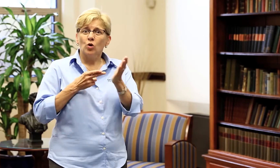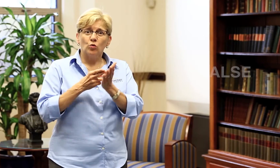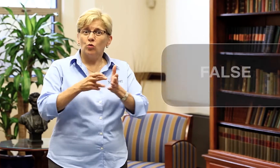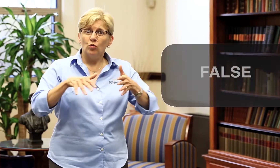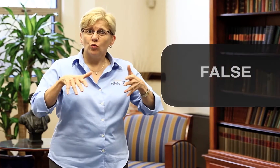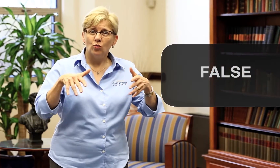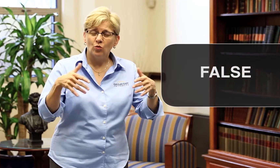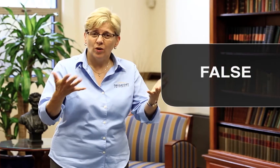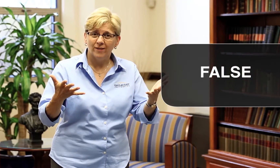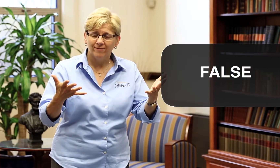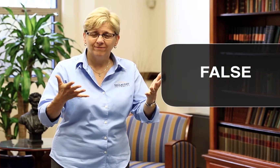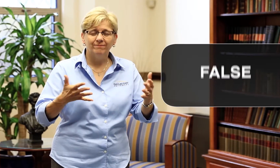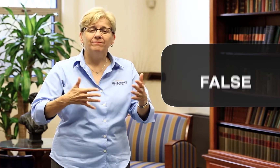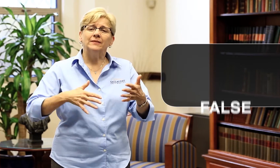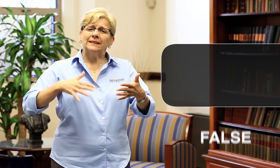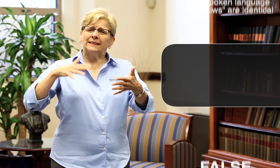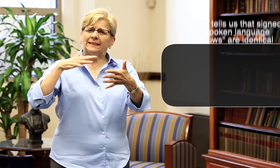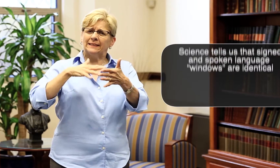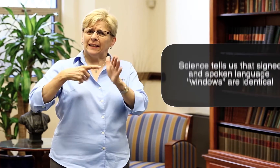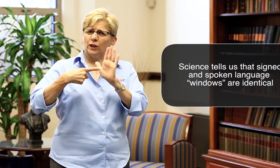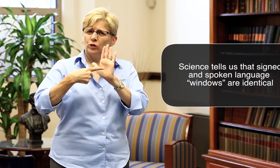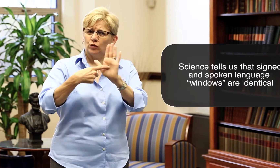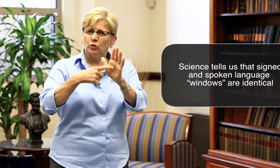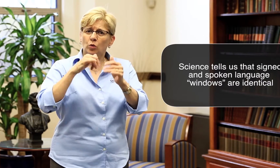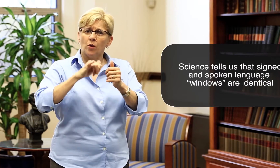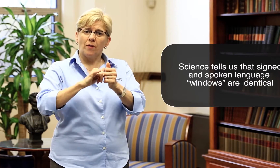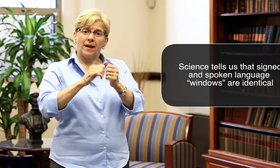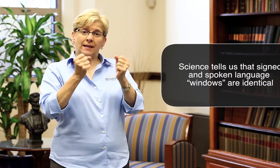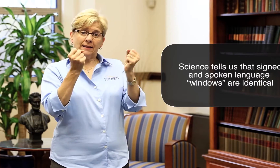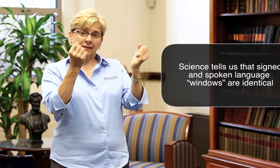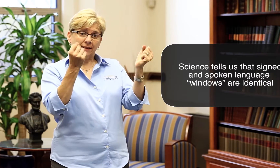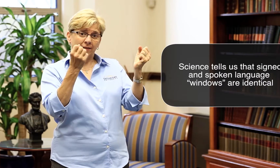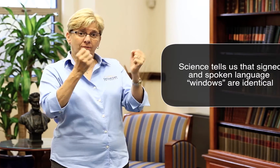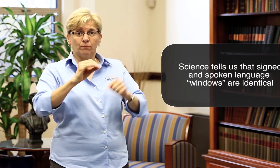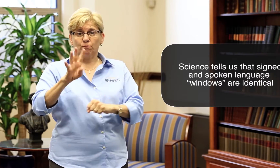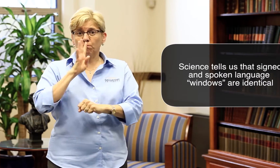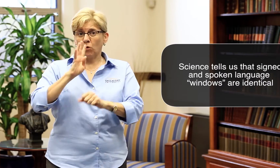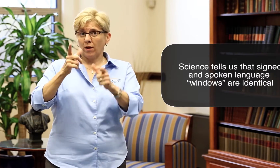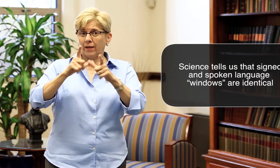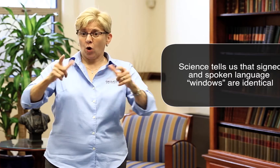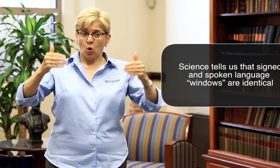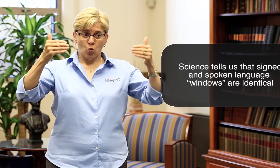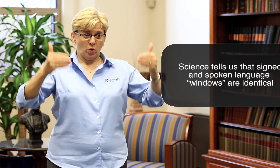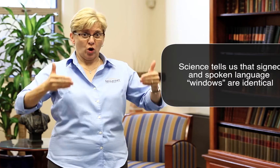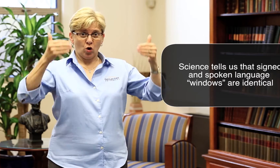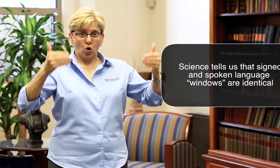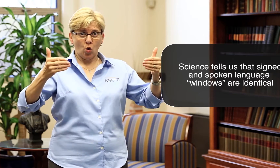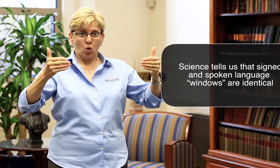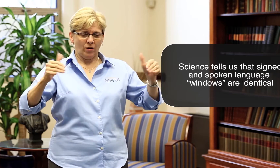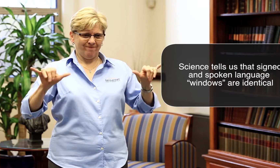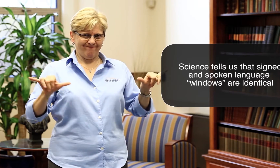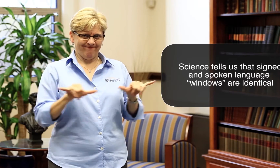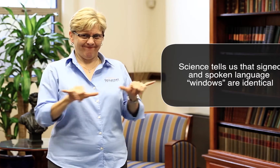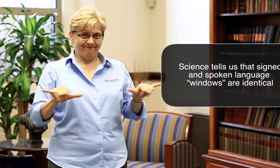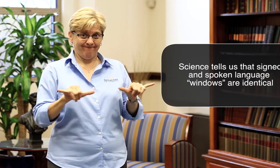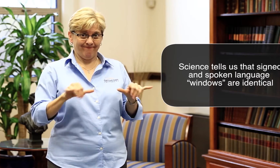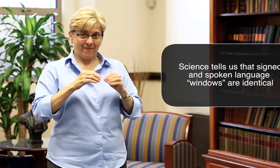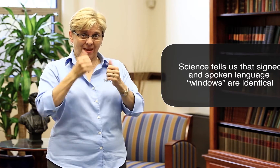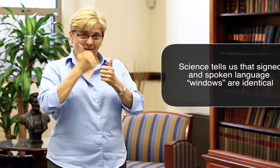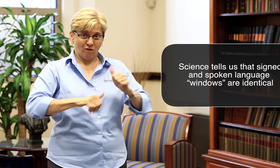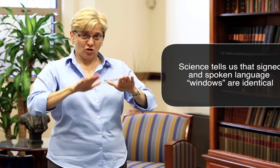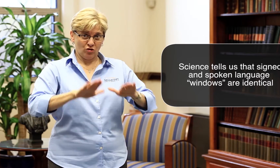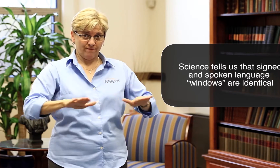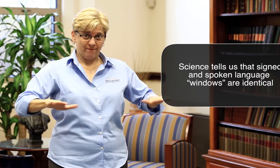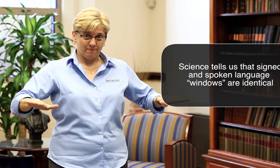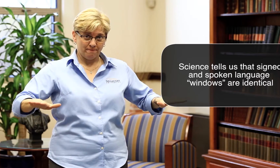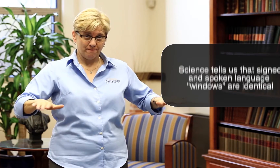The truth is that studies show that the signed and spoken language timing "windows" are identical in every child.